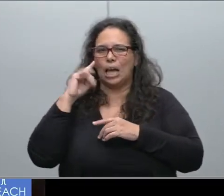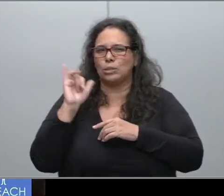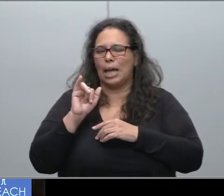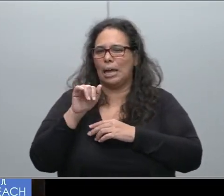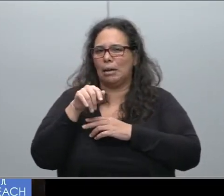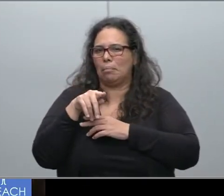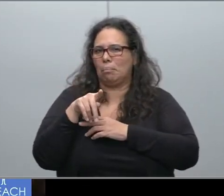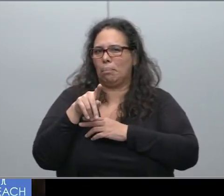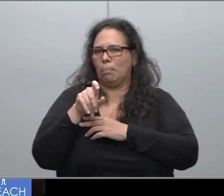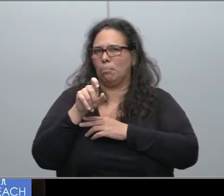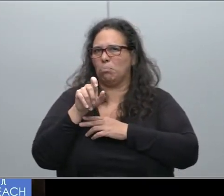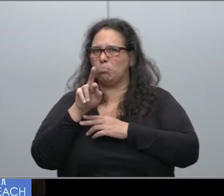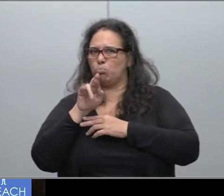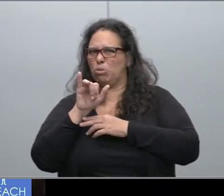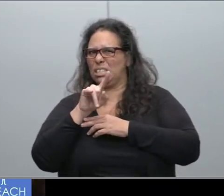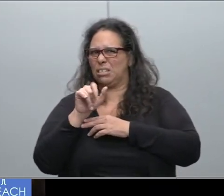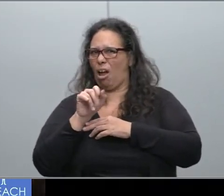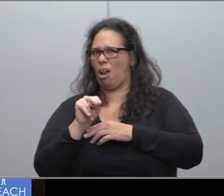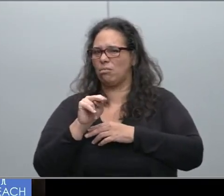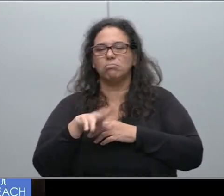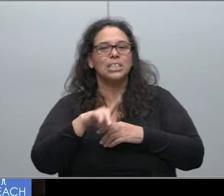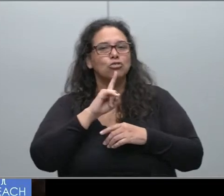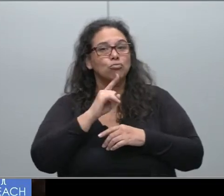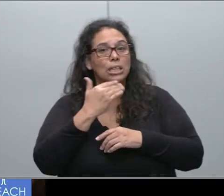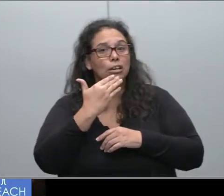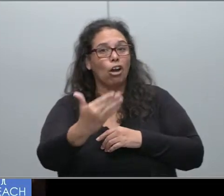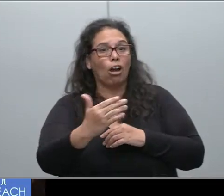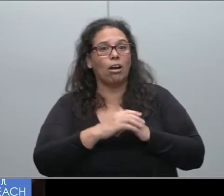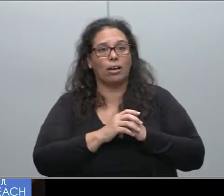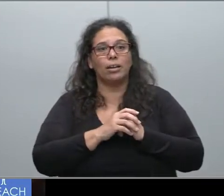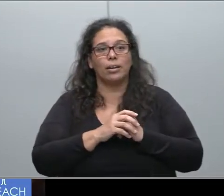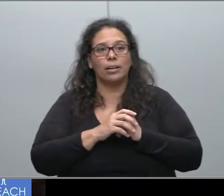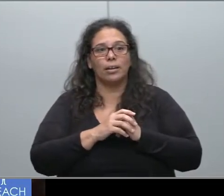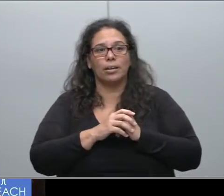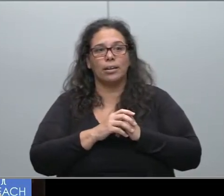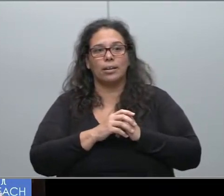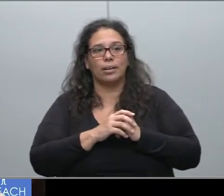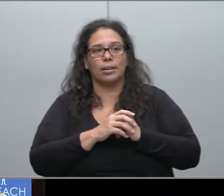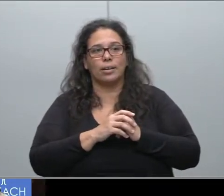we always appreciate hearing from parents. It also helps guide our work.